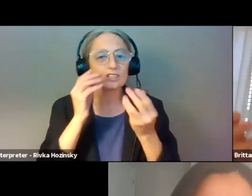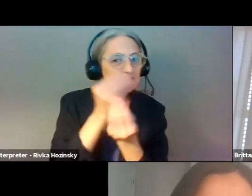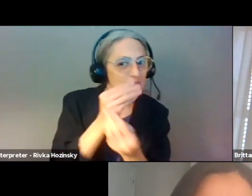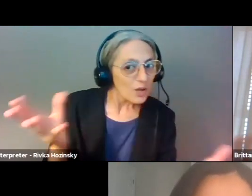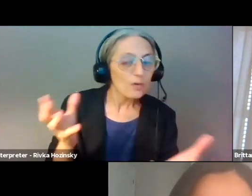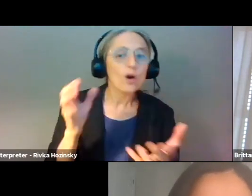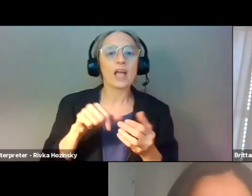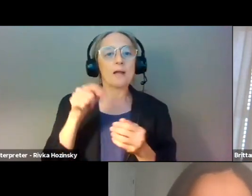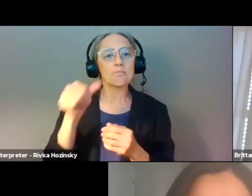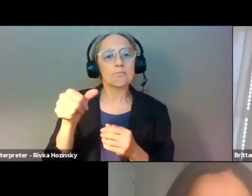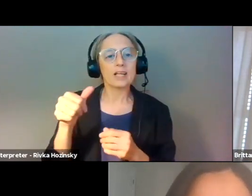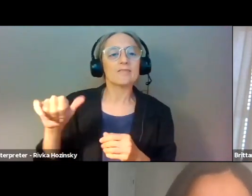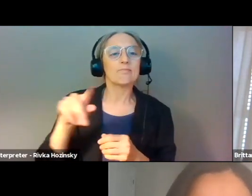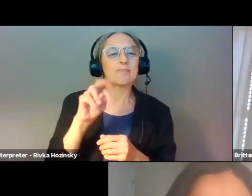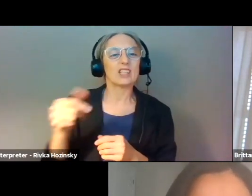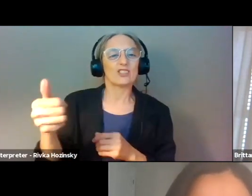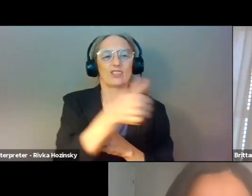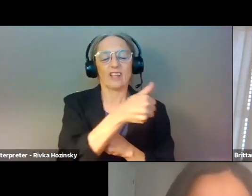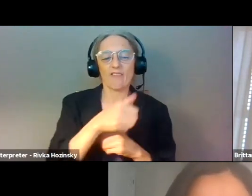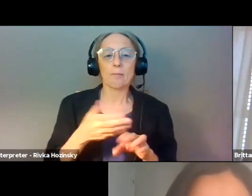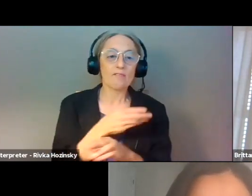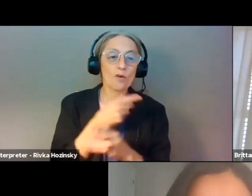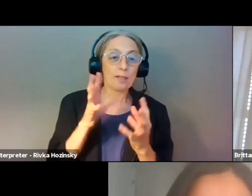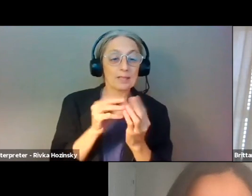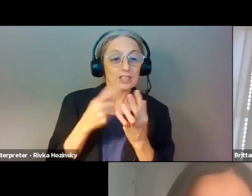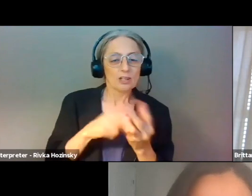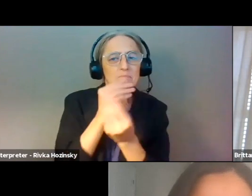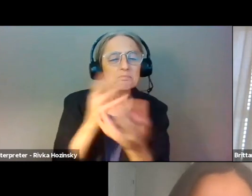And so it sort of choose your own path as the audience member.